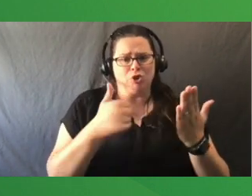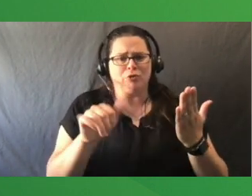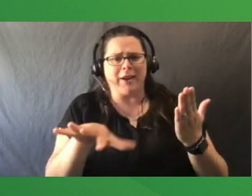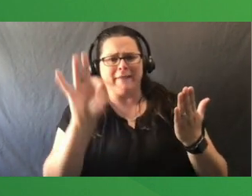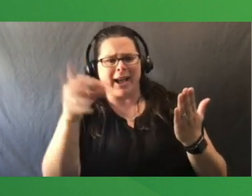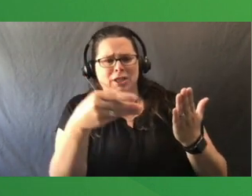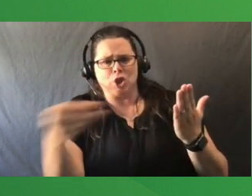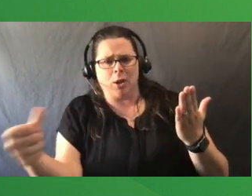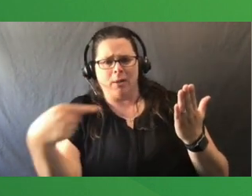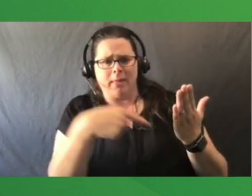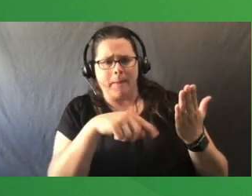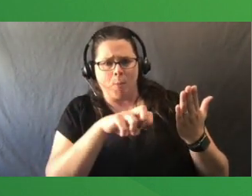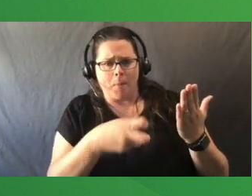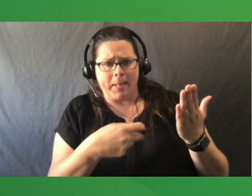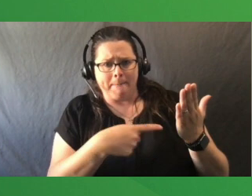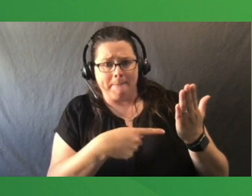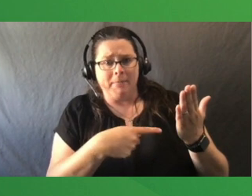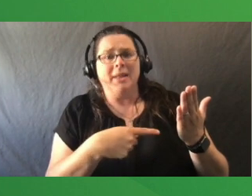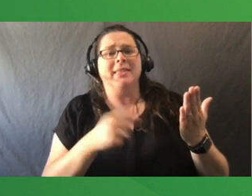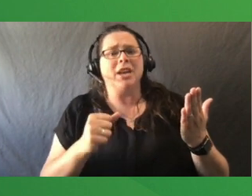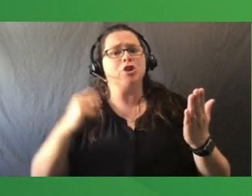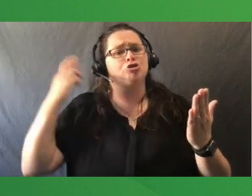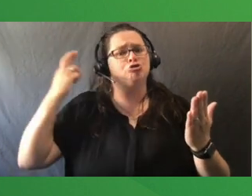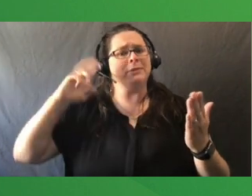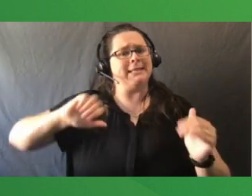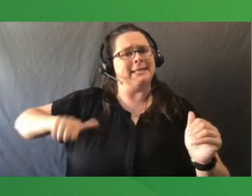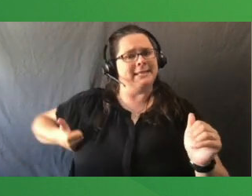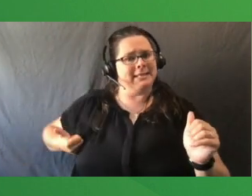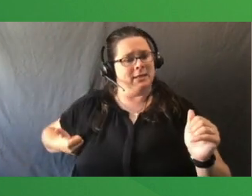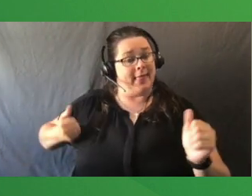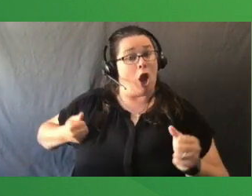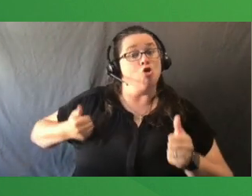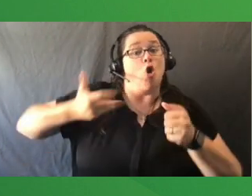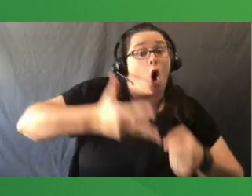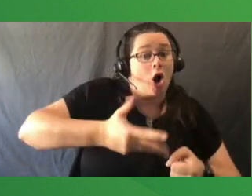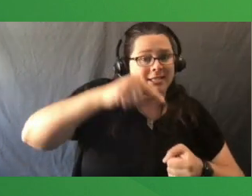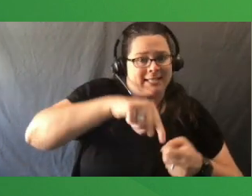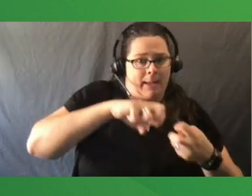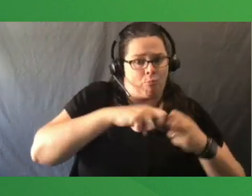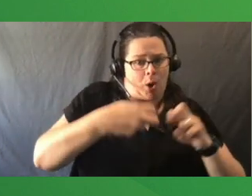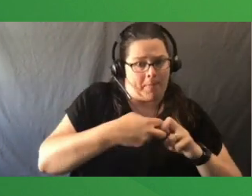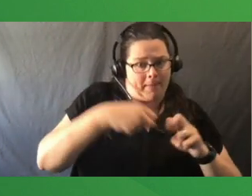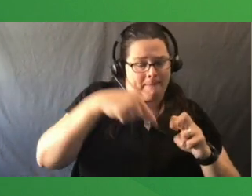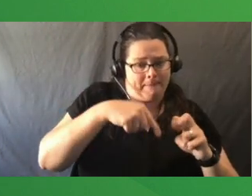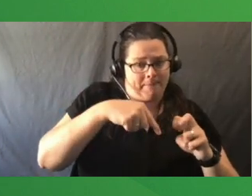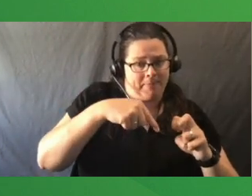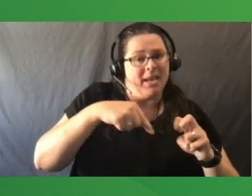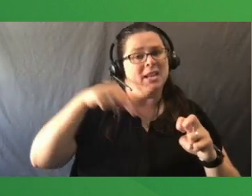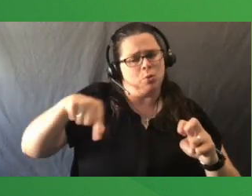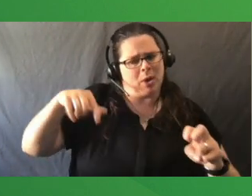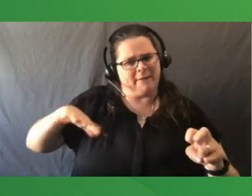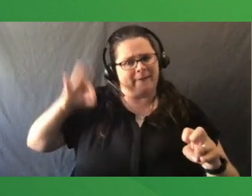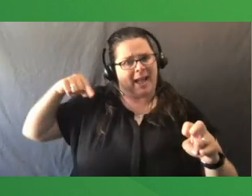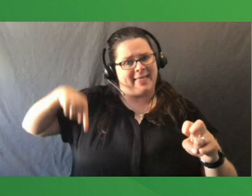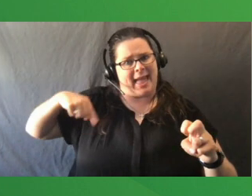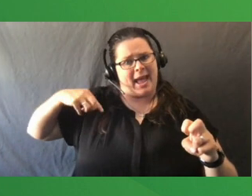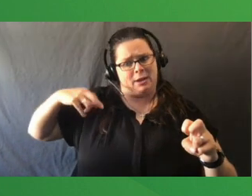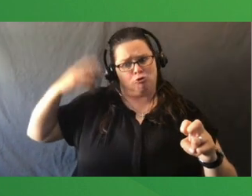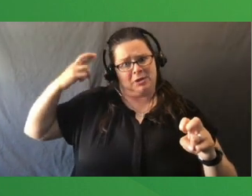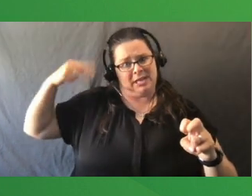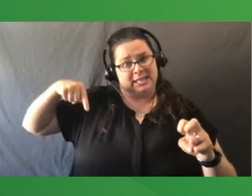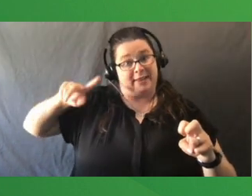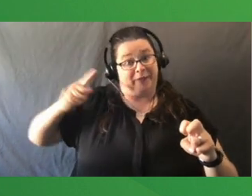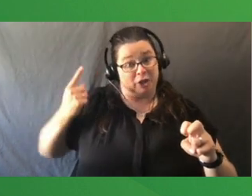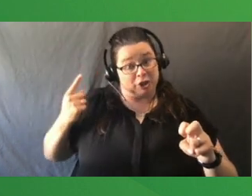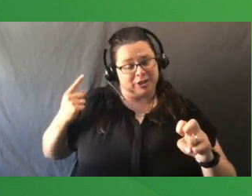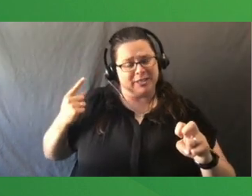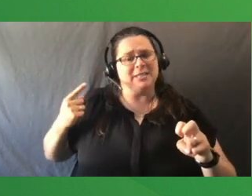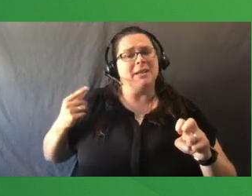there's a phenomenon behind that that we have to explain first before we can design a solution.